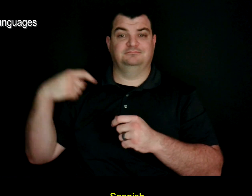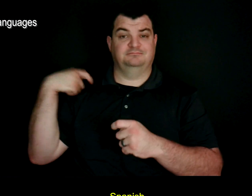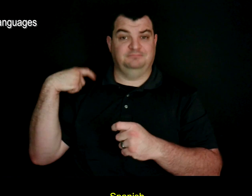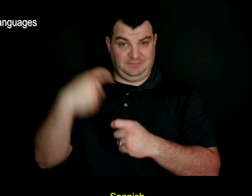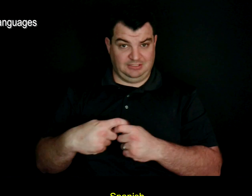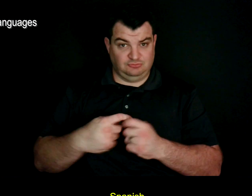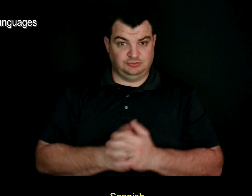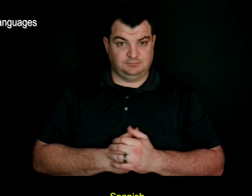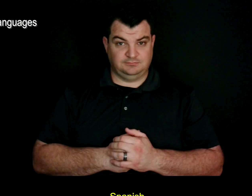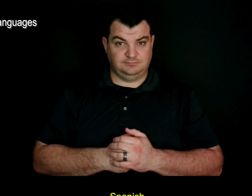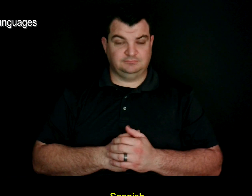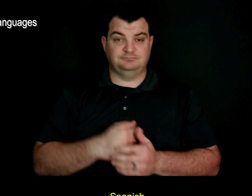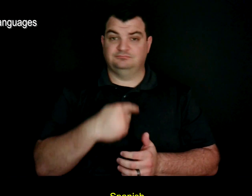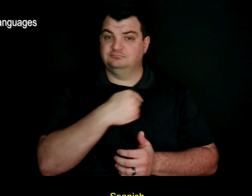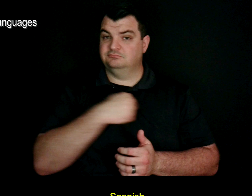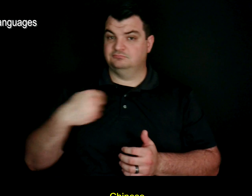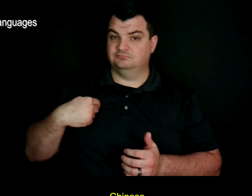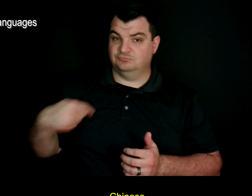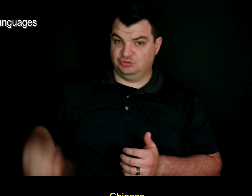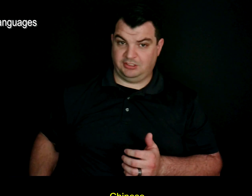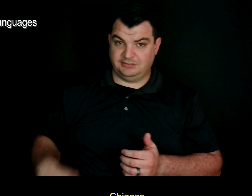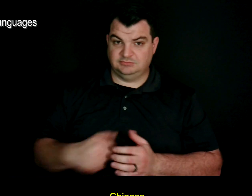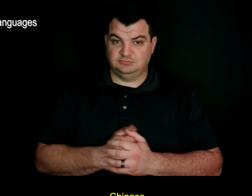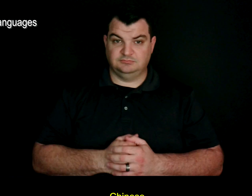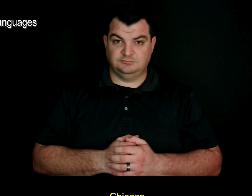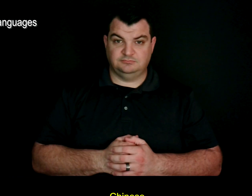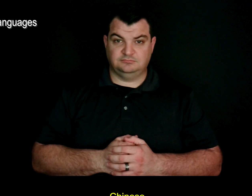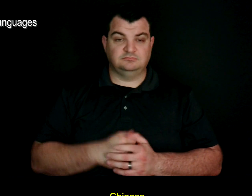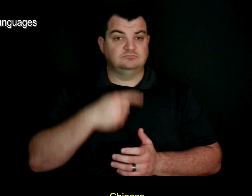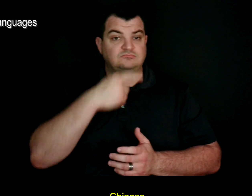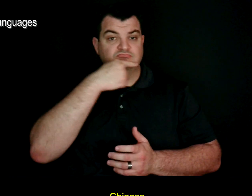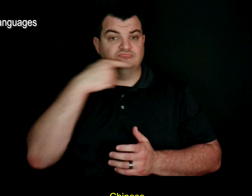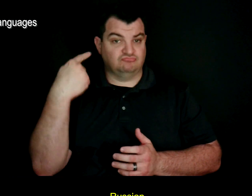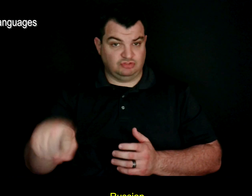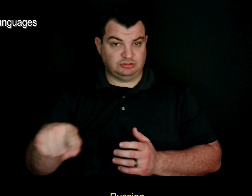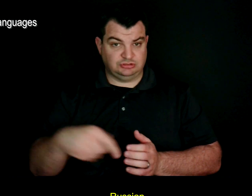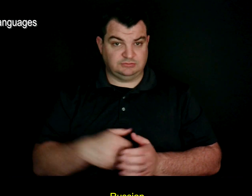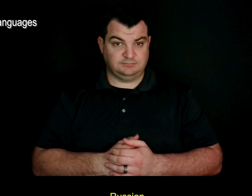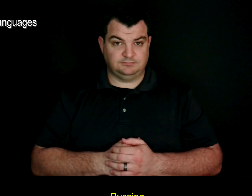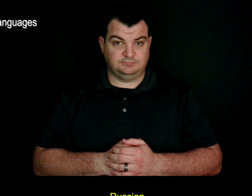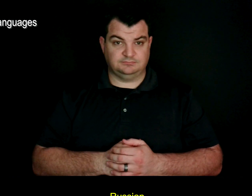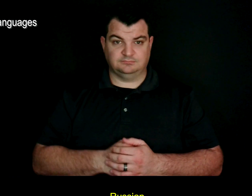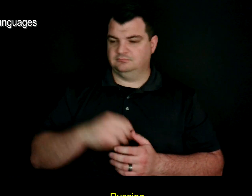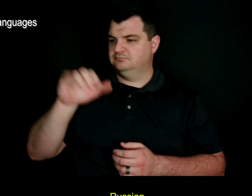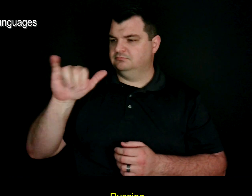Spanish, Chinese, Russian,